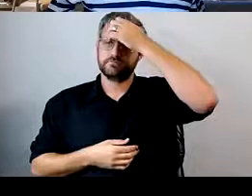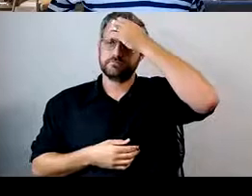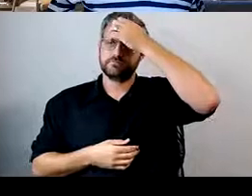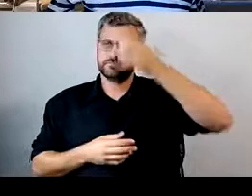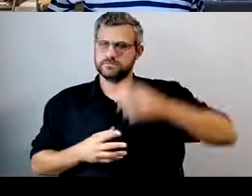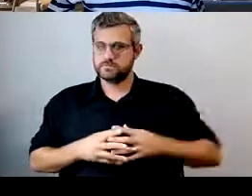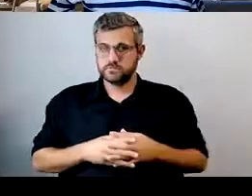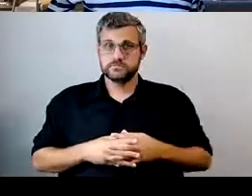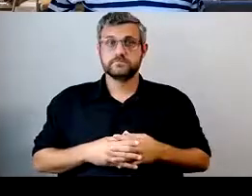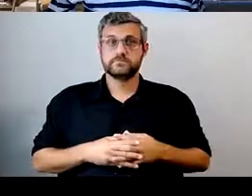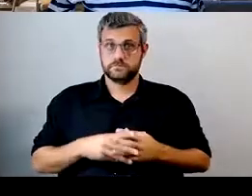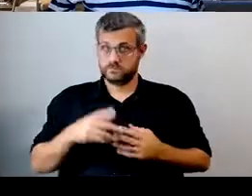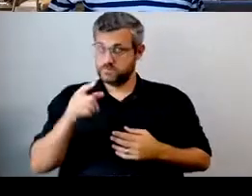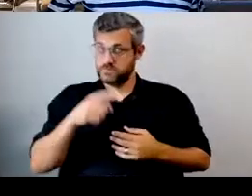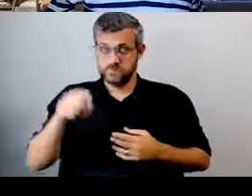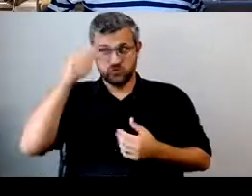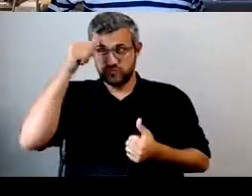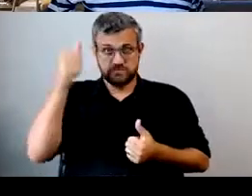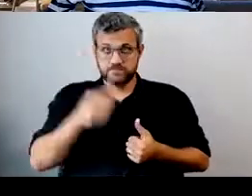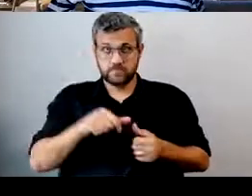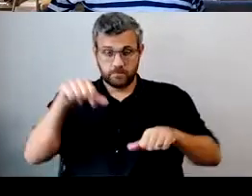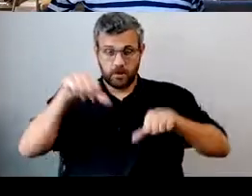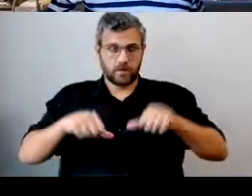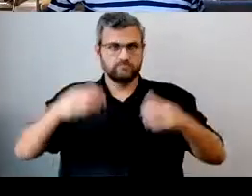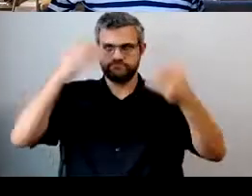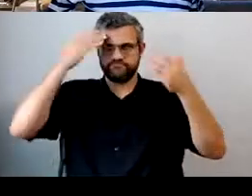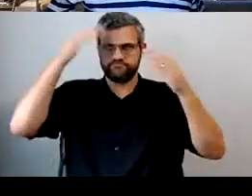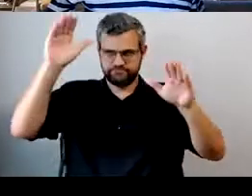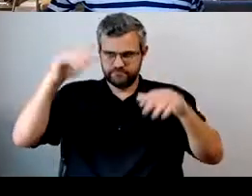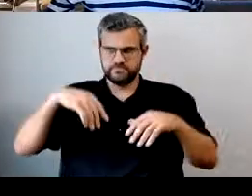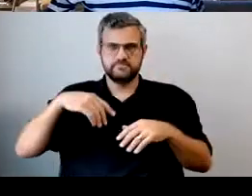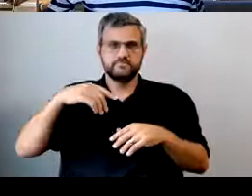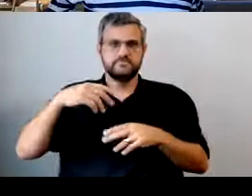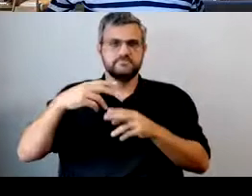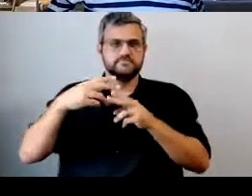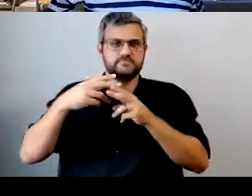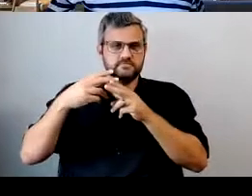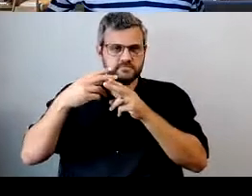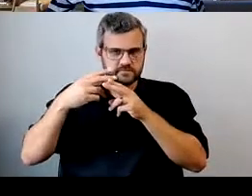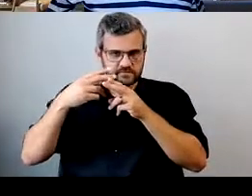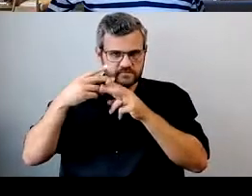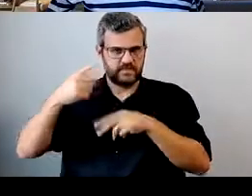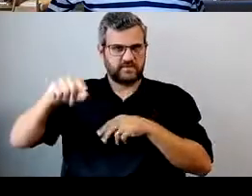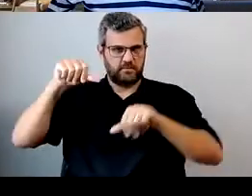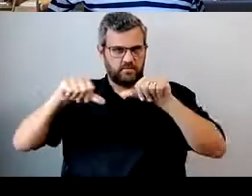So I don't know if you remember these puzzles, they're called Rebus puzzles. And I used to love these puzzles as a kid.